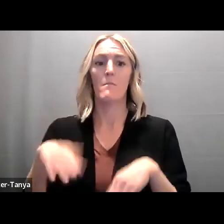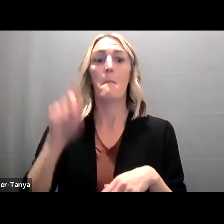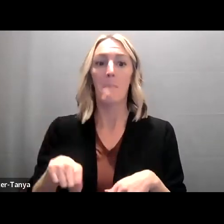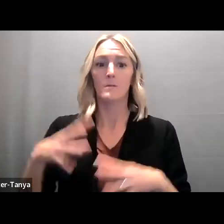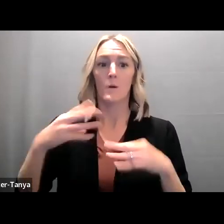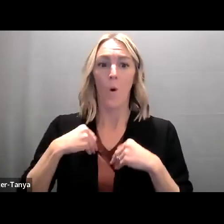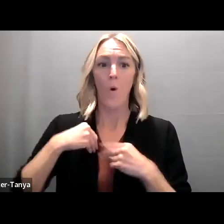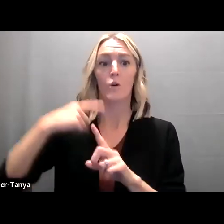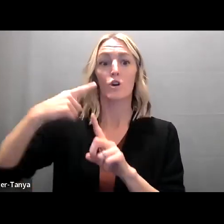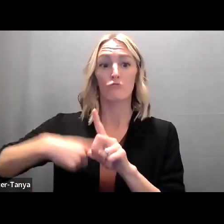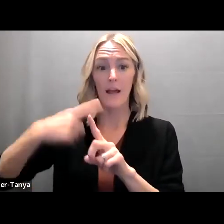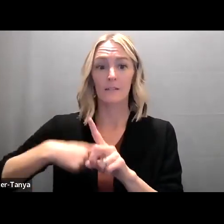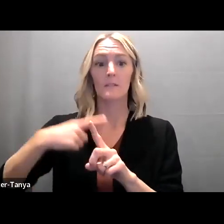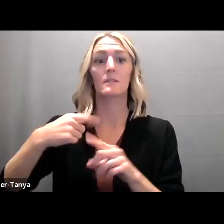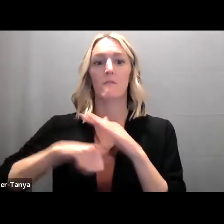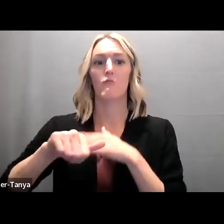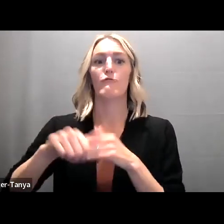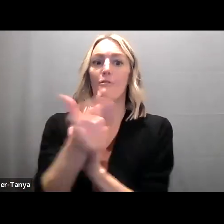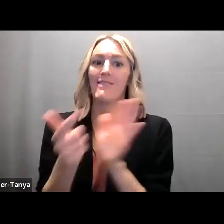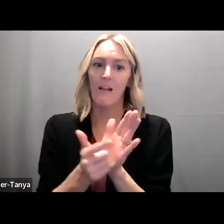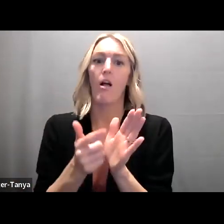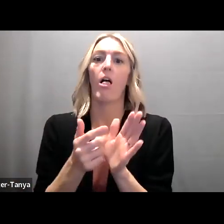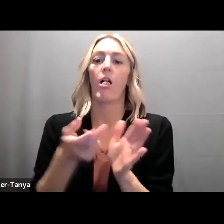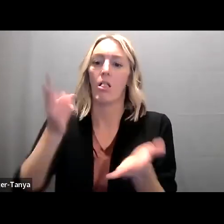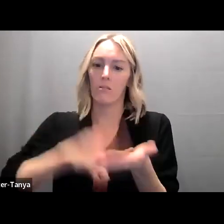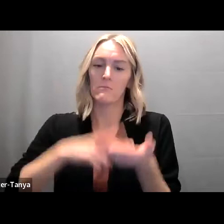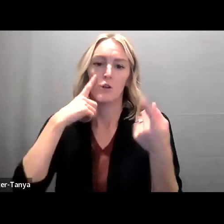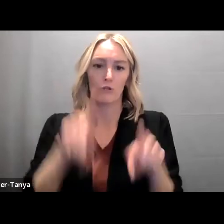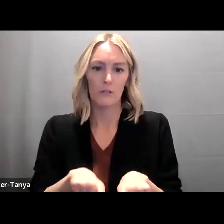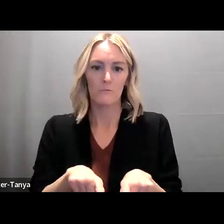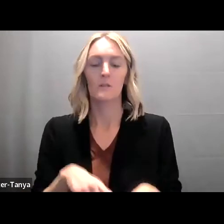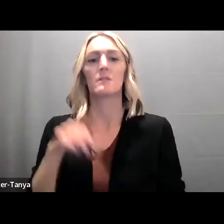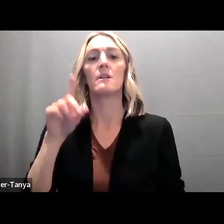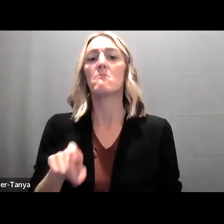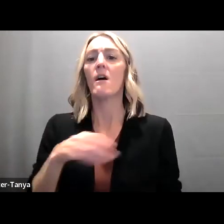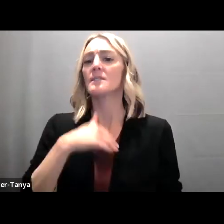It has to it allow for privacy meetings people can lock their bed courtroom doors.